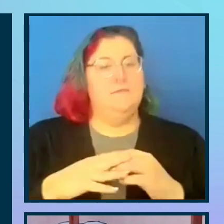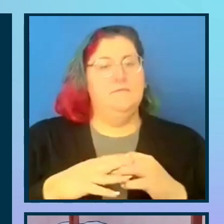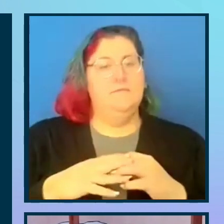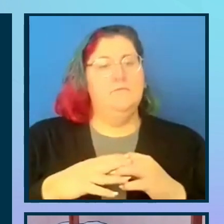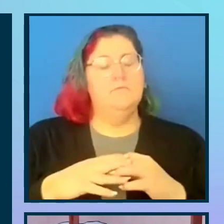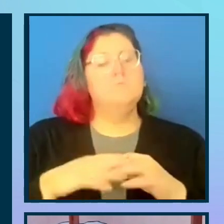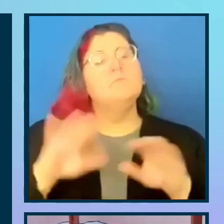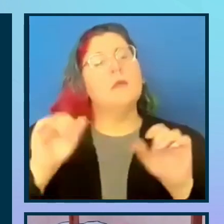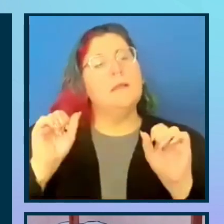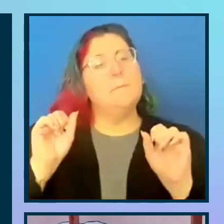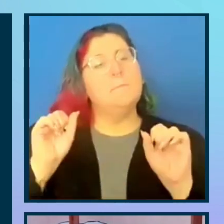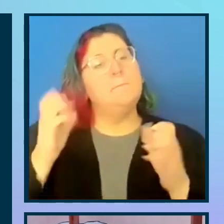that is now more accessible,